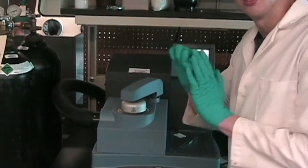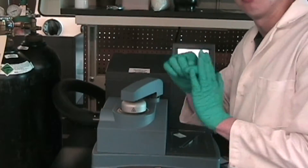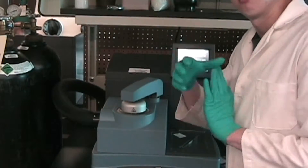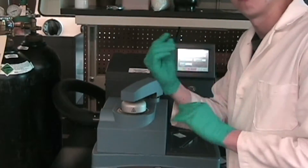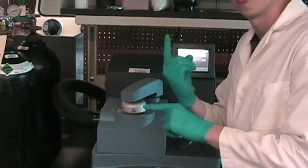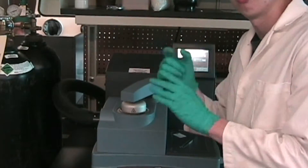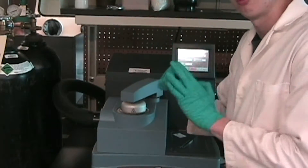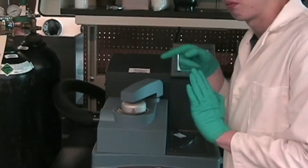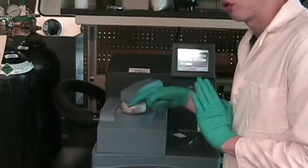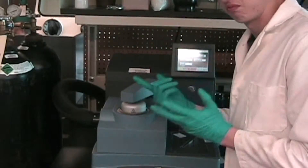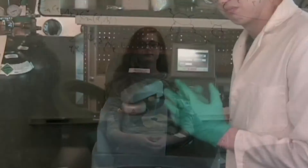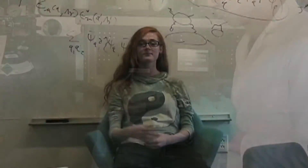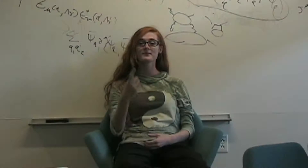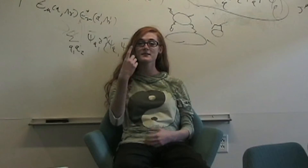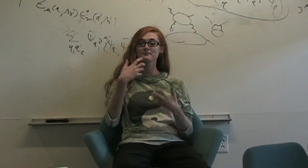The lid now has the sample and the reference sample inside.